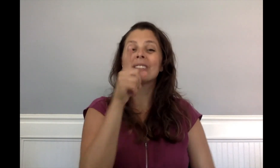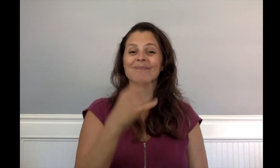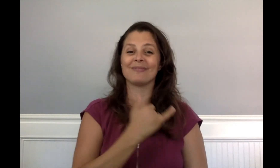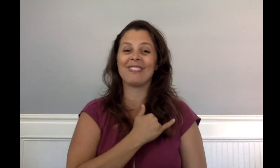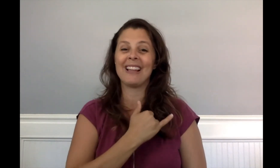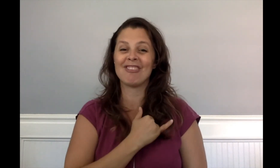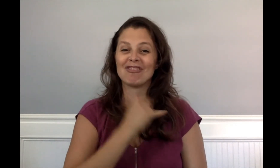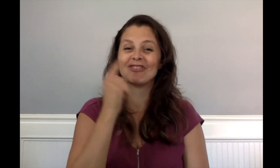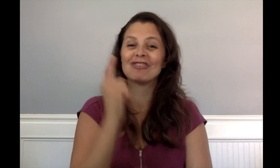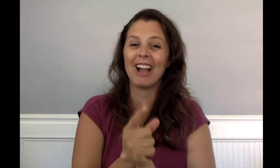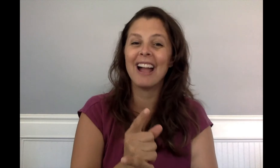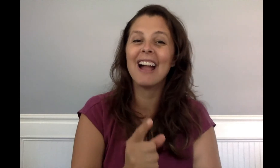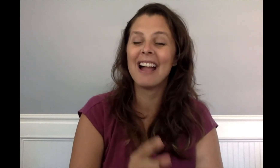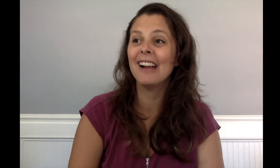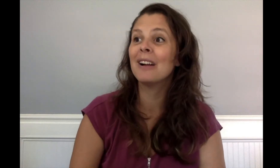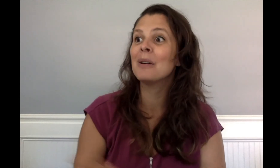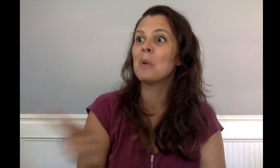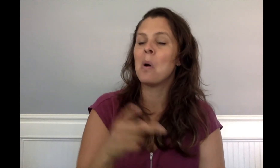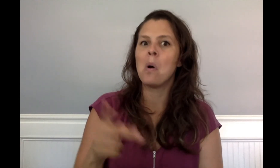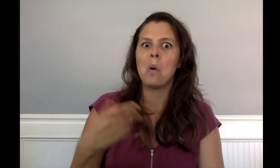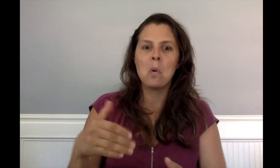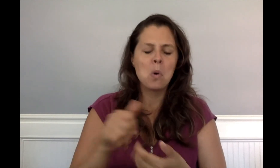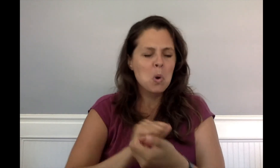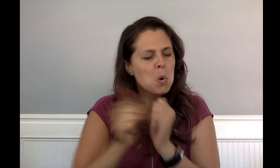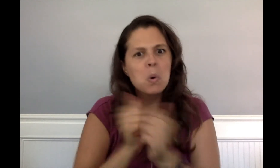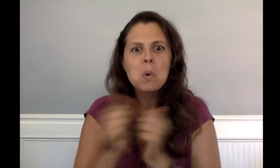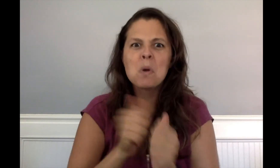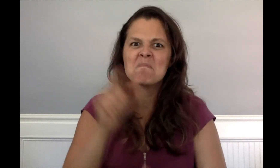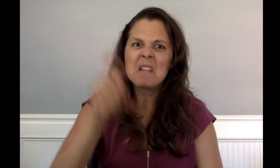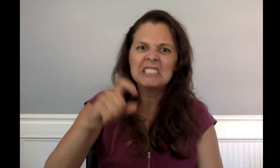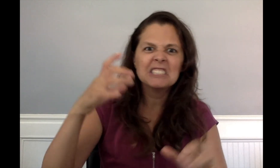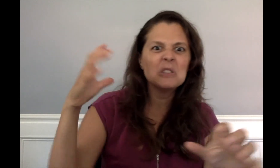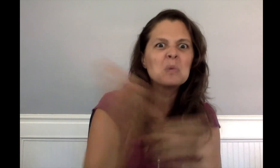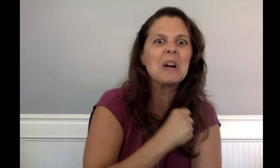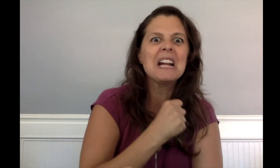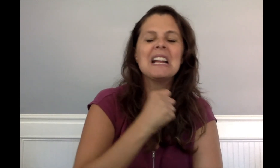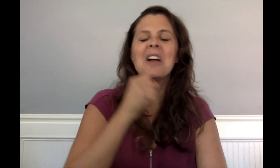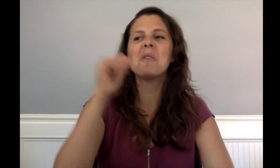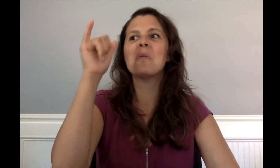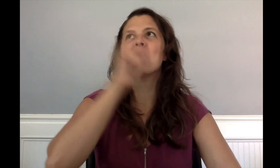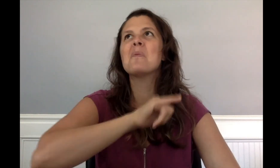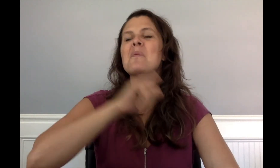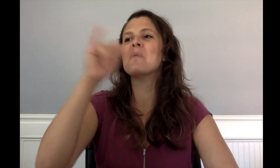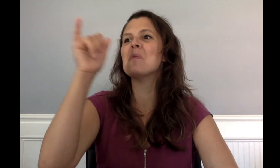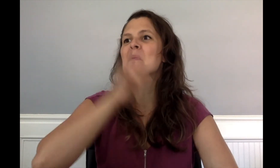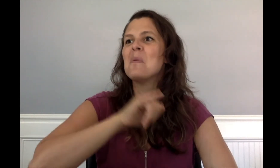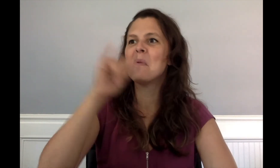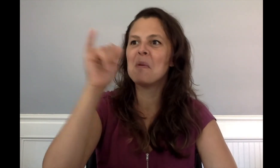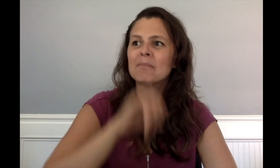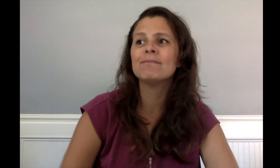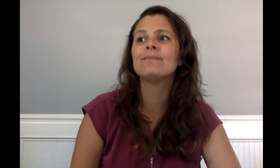Yvette was right. They both loved to win.